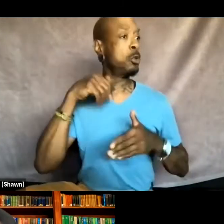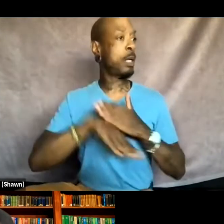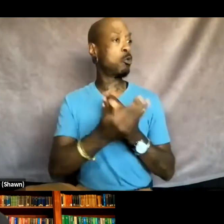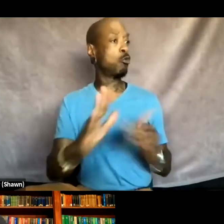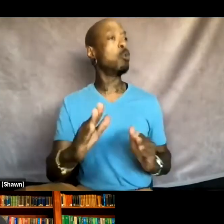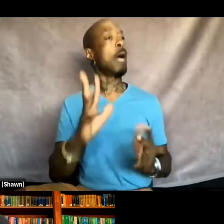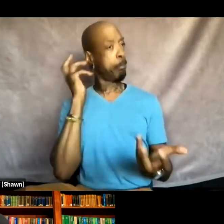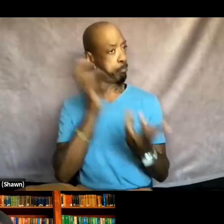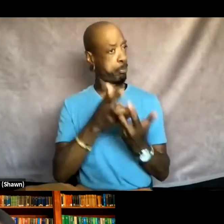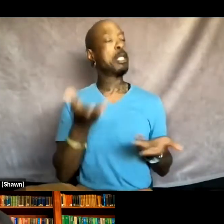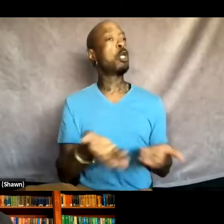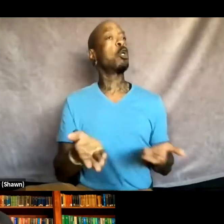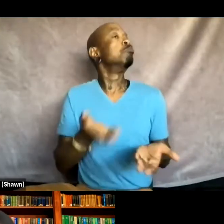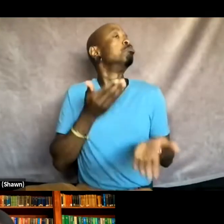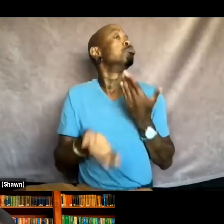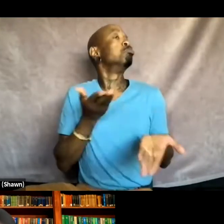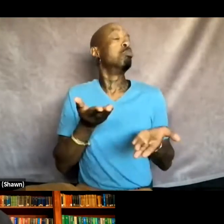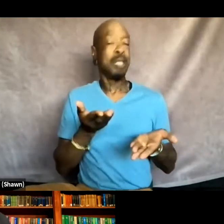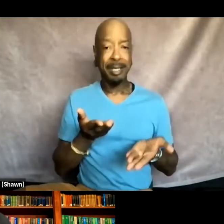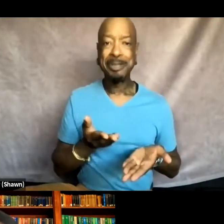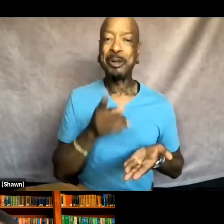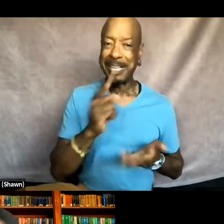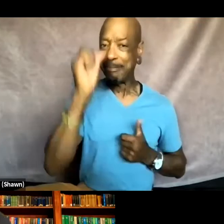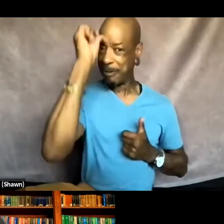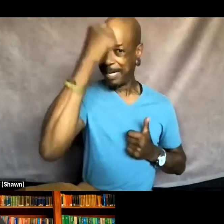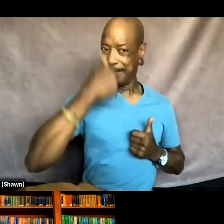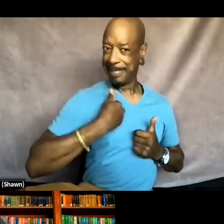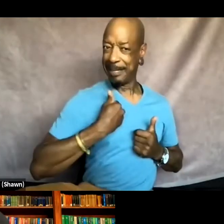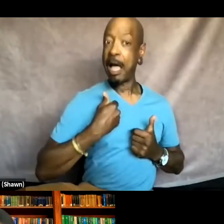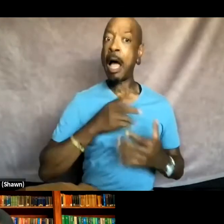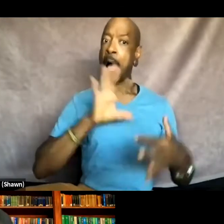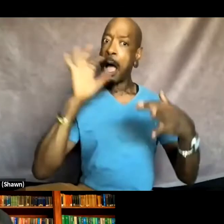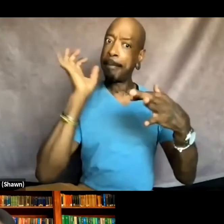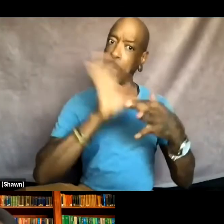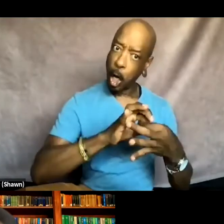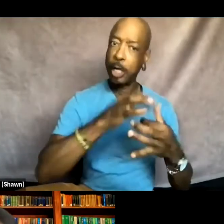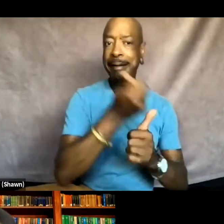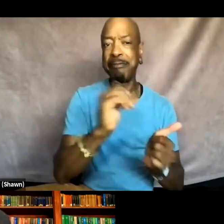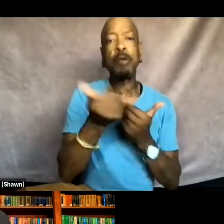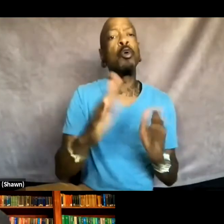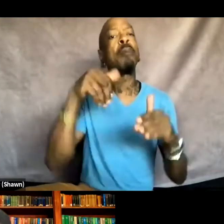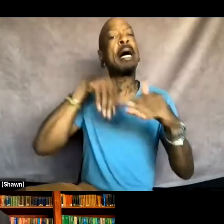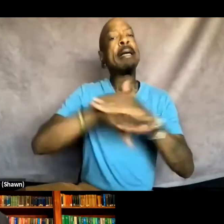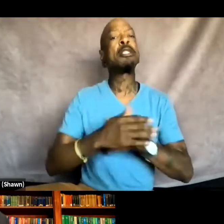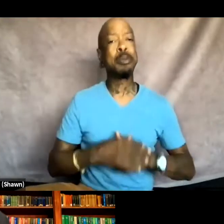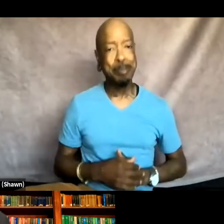the journey that I'm on right now is reminding myself that I belong, and every room that I enter.